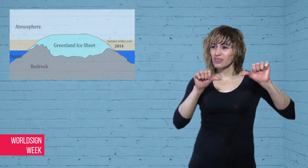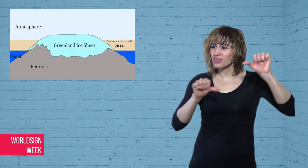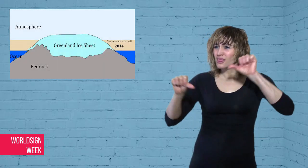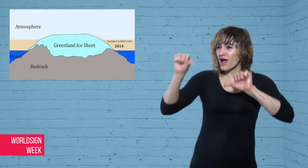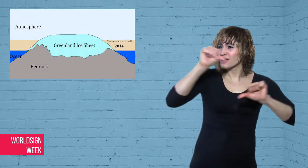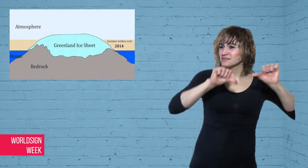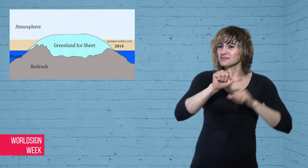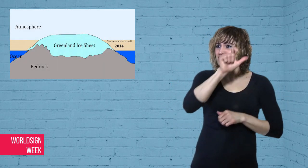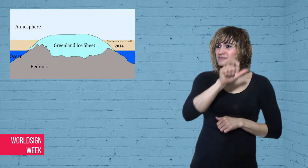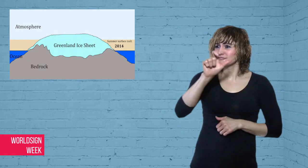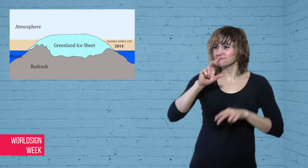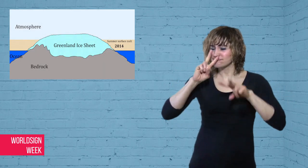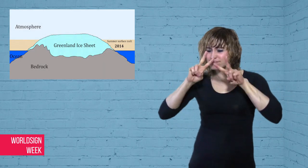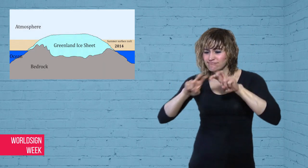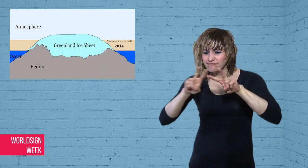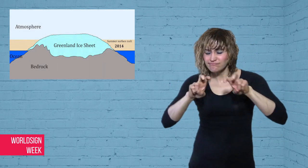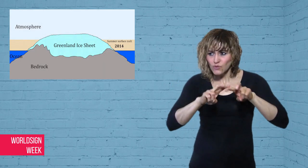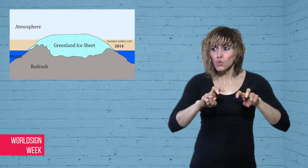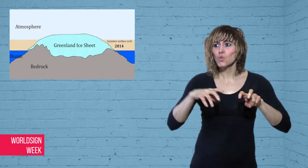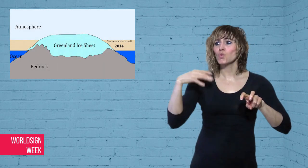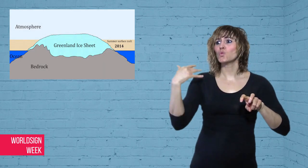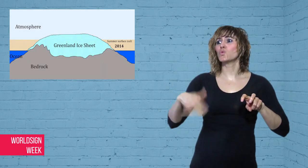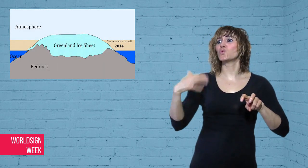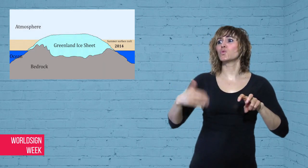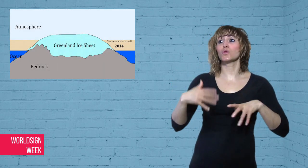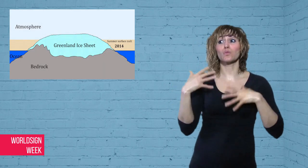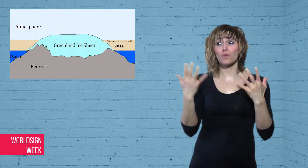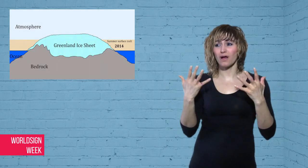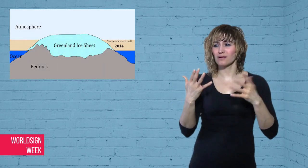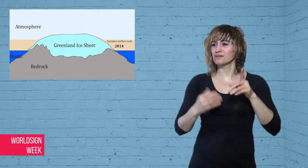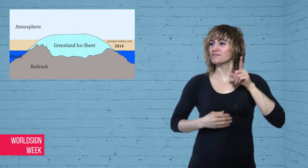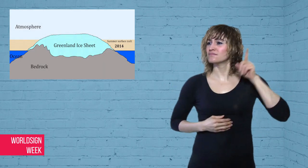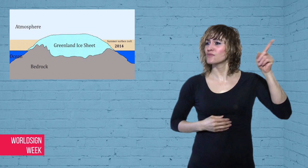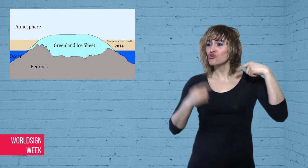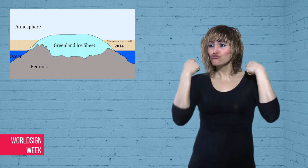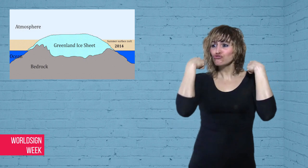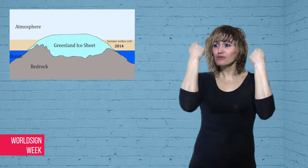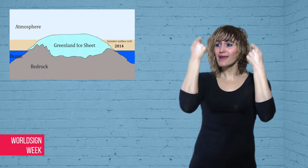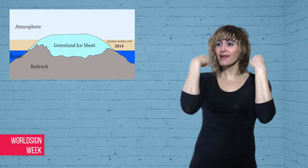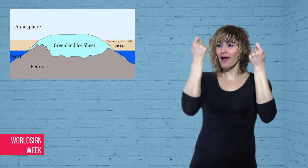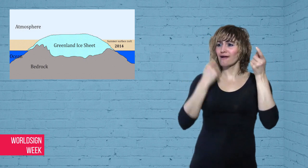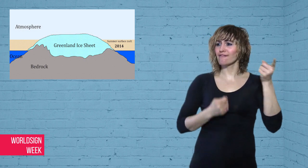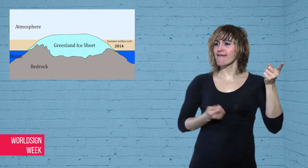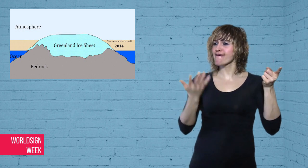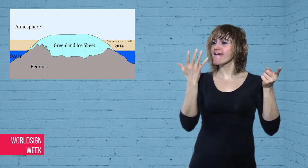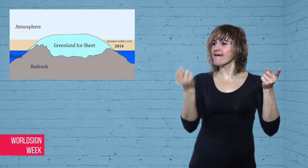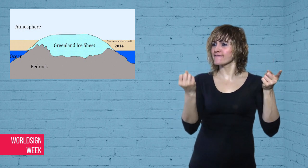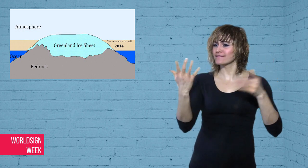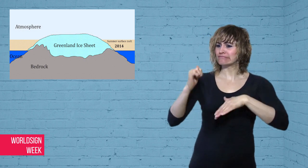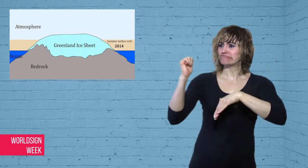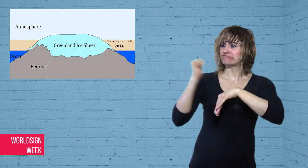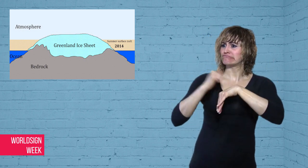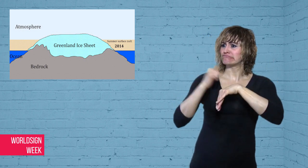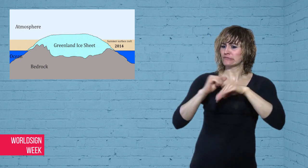Dawn: Scientists say the Greenland